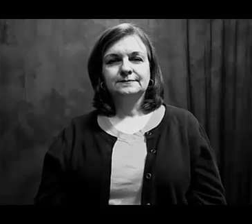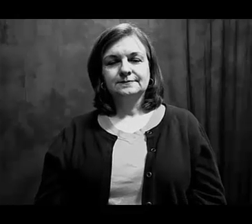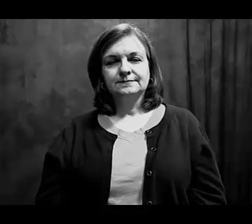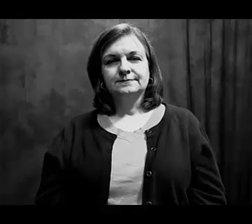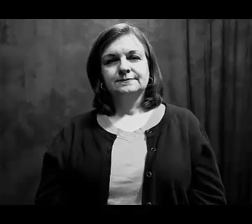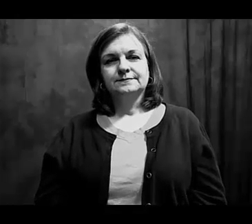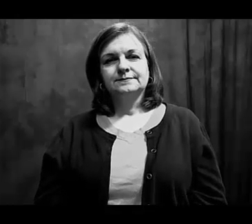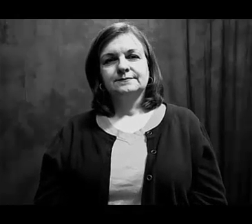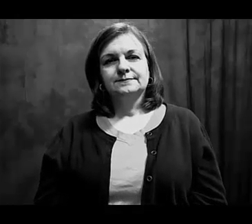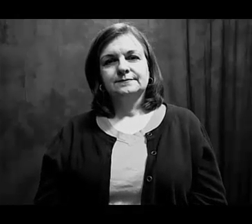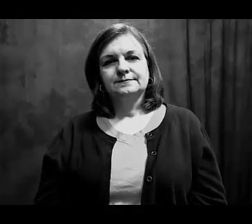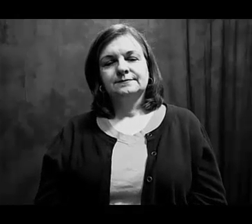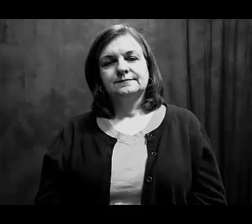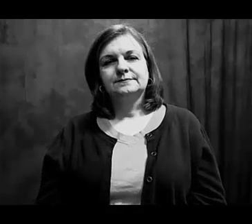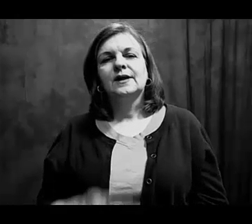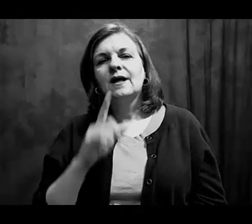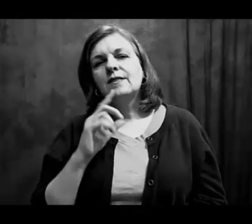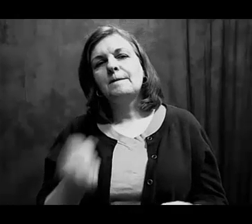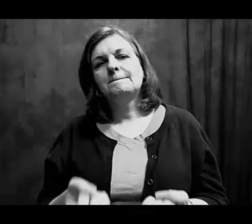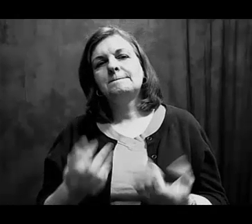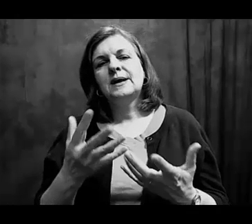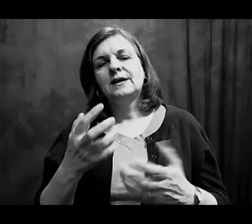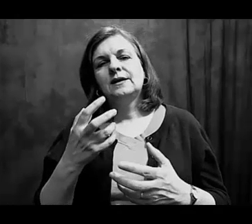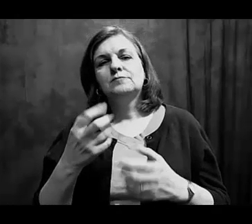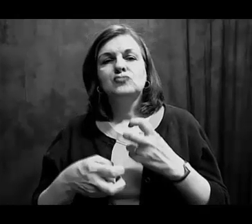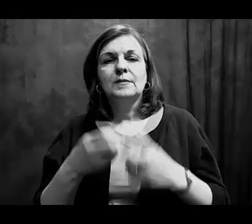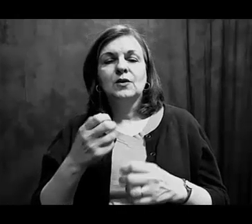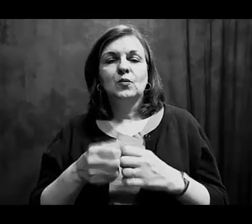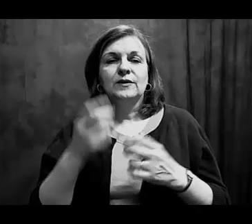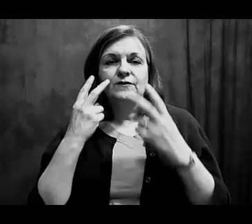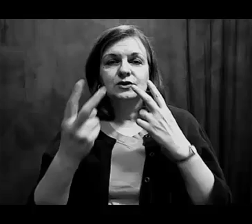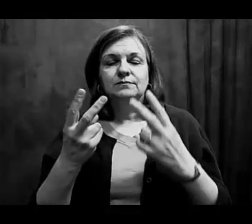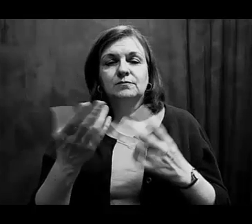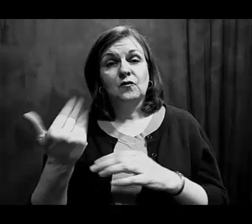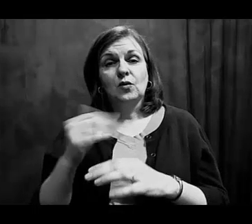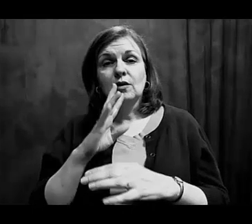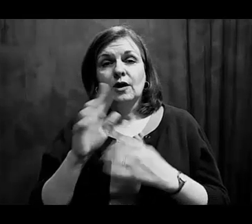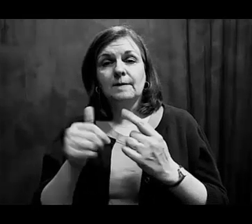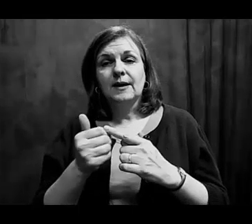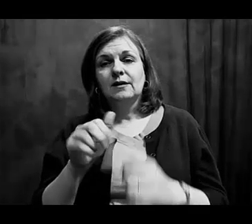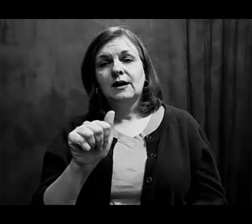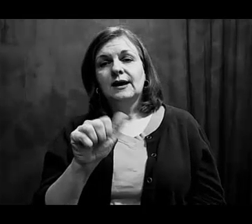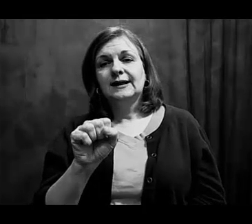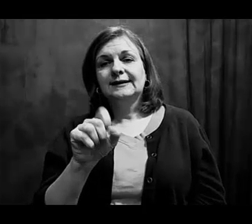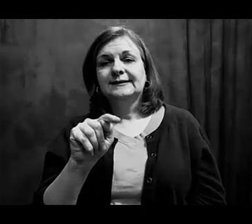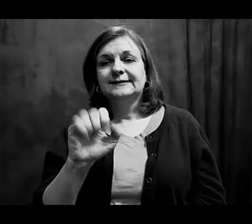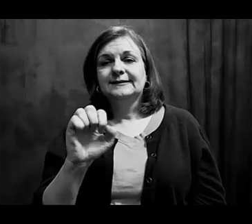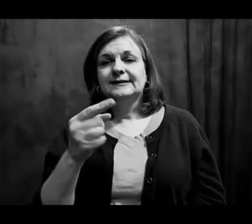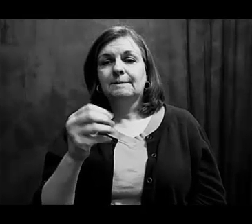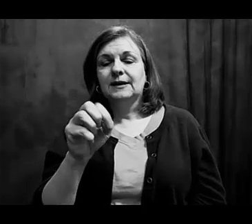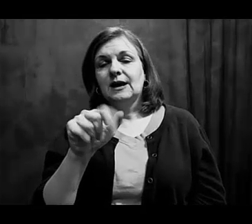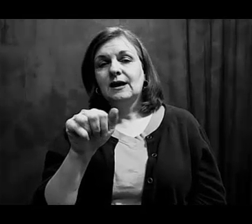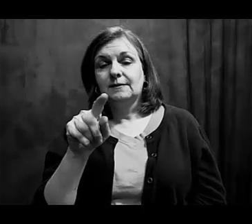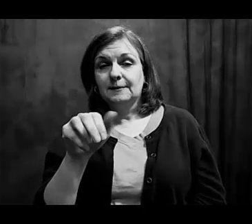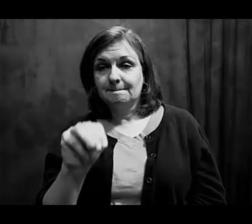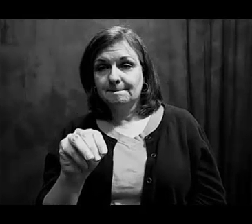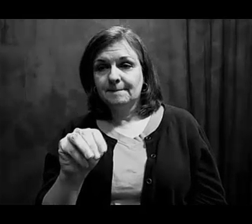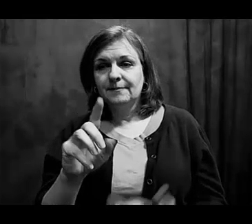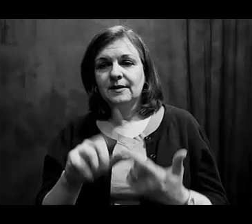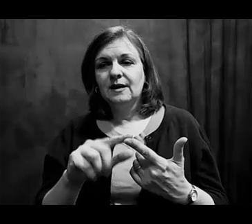there are of course many vision disorders we talked about astigmatism and presbyopia and hyperopia